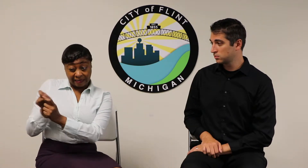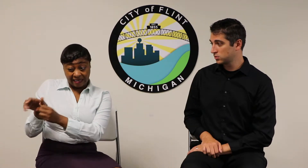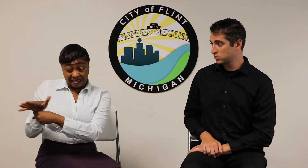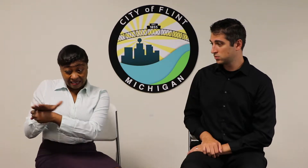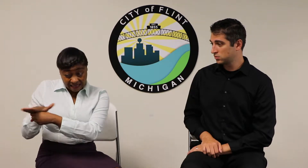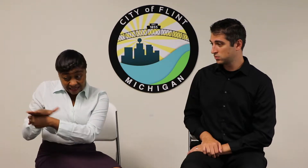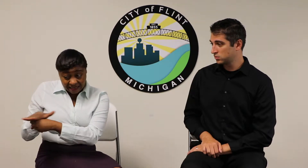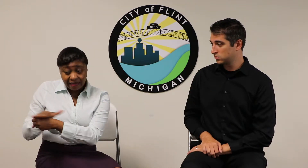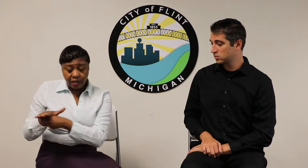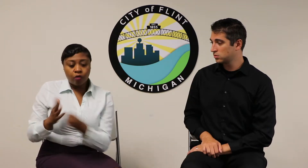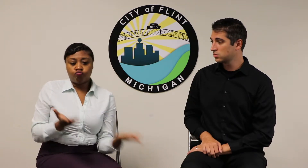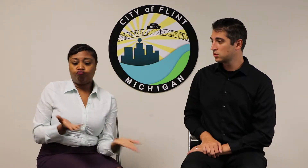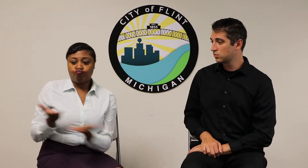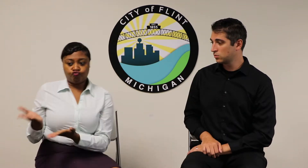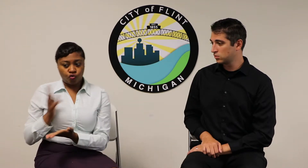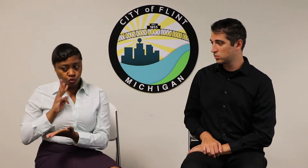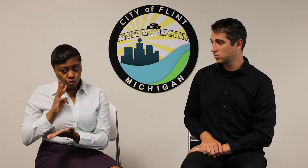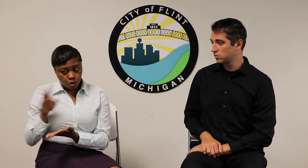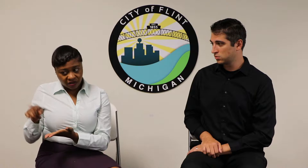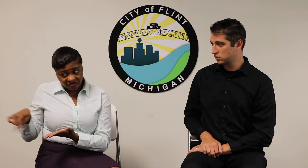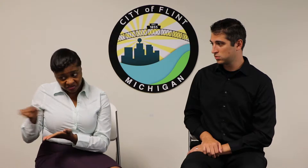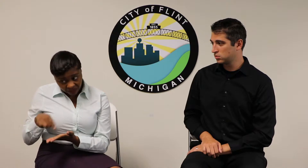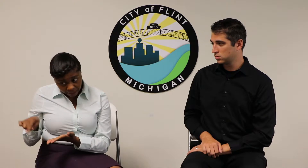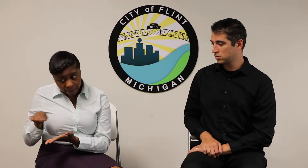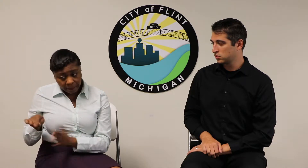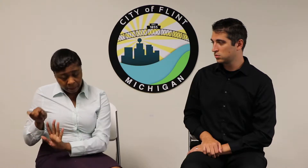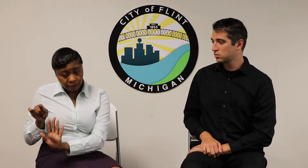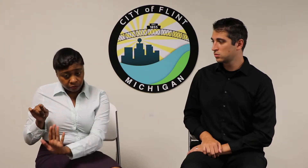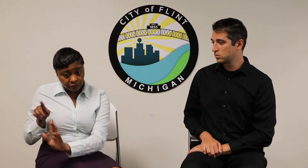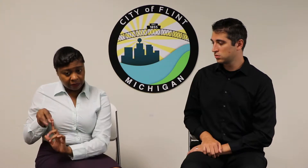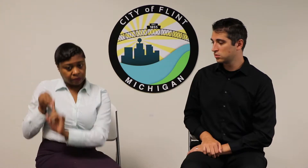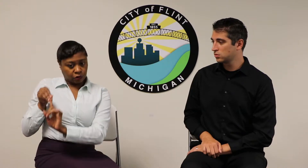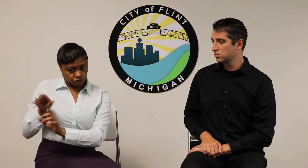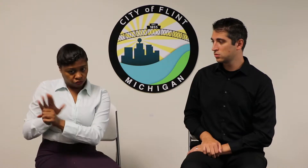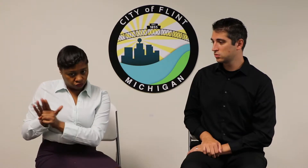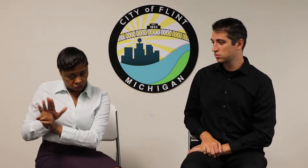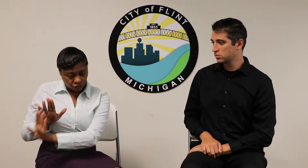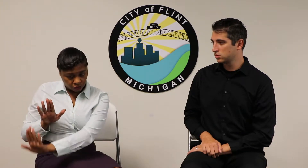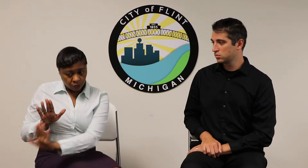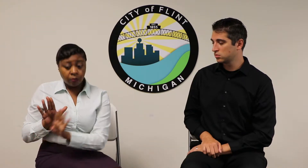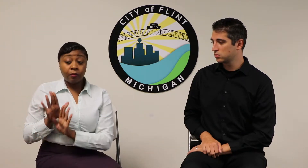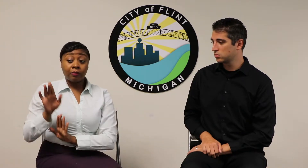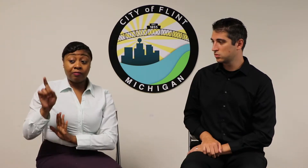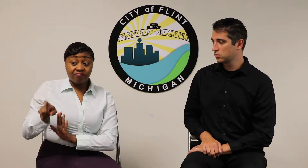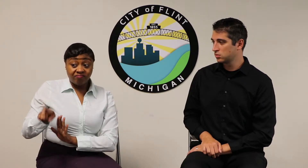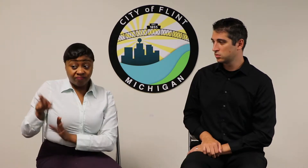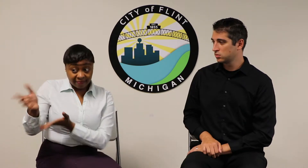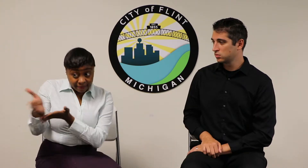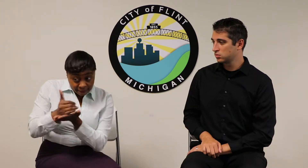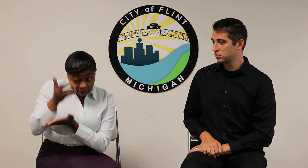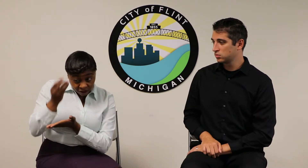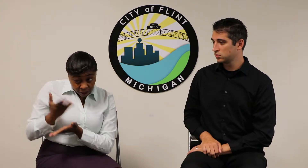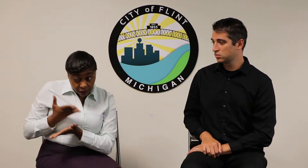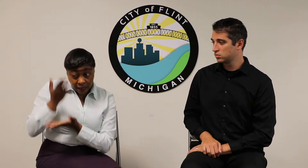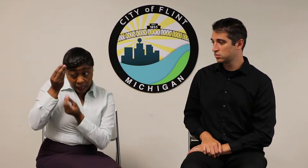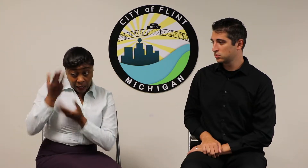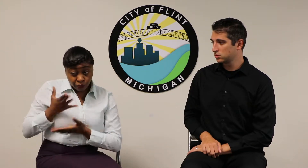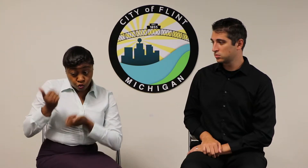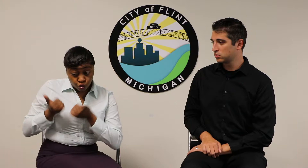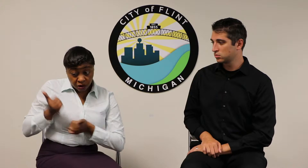have to get more information from you to determine if which one of those populations you would fit in.